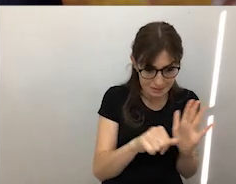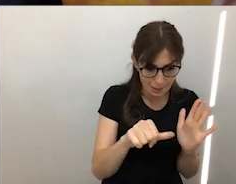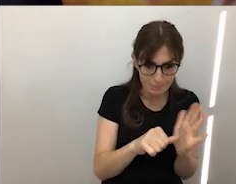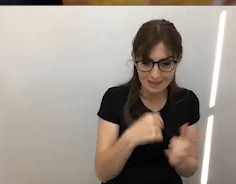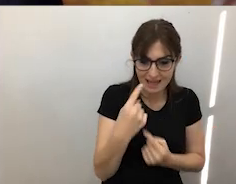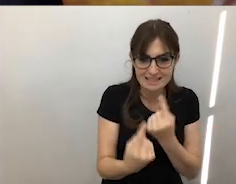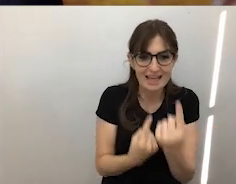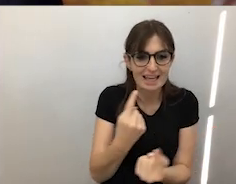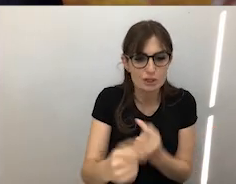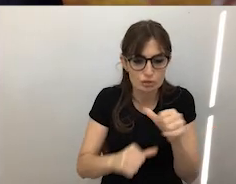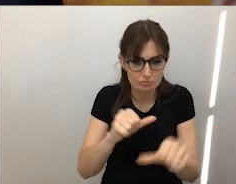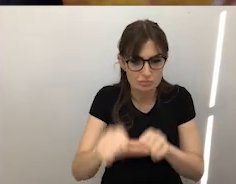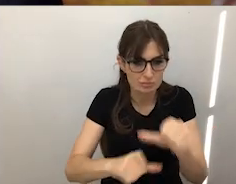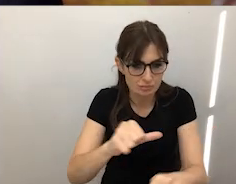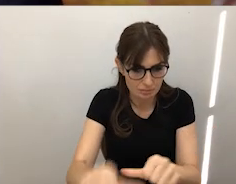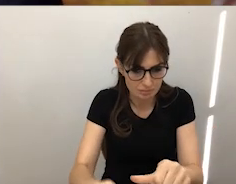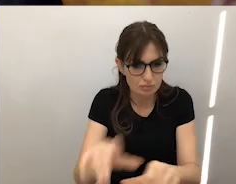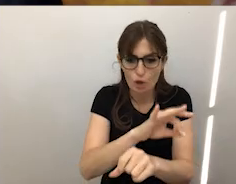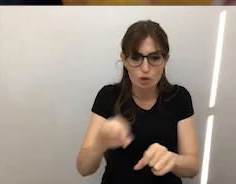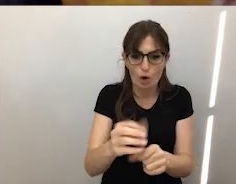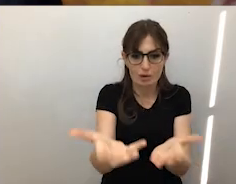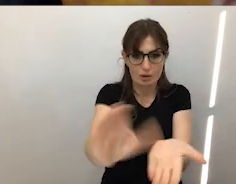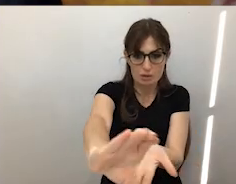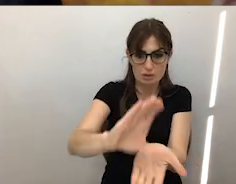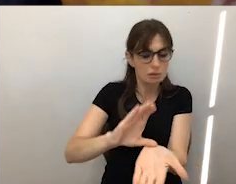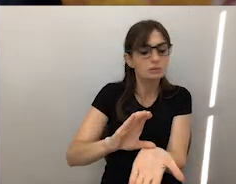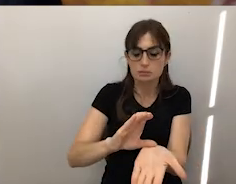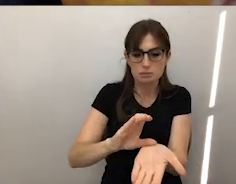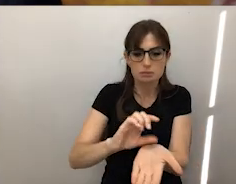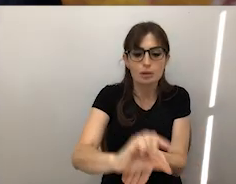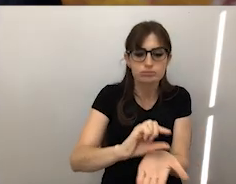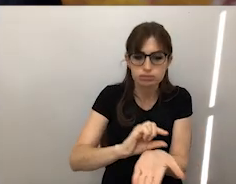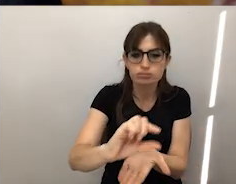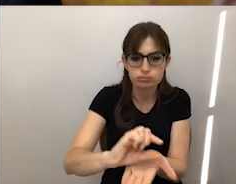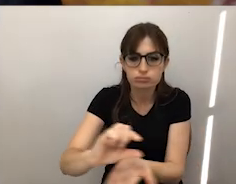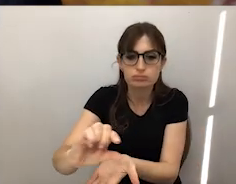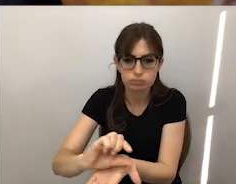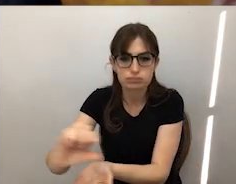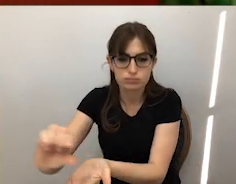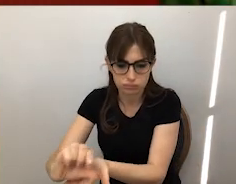as each performance is completed rather than upfront when the subscriber pays for the subscription.